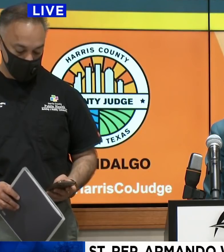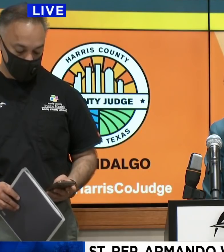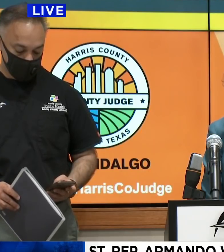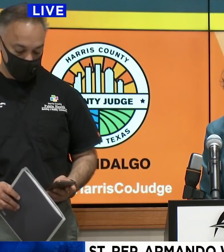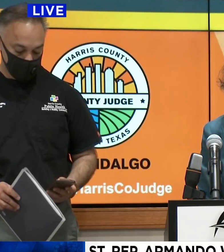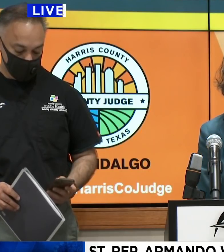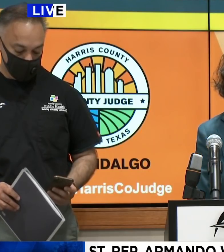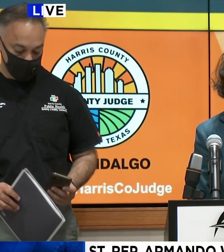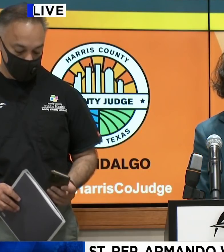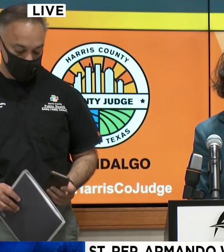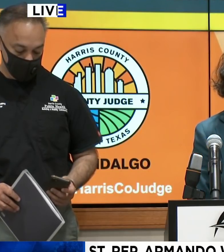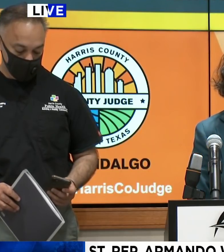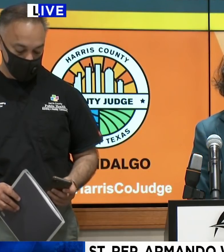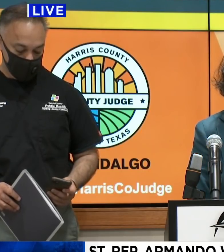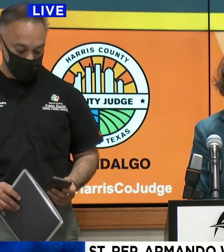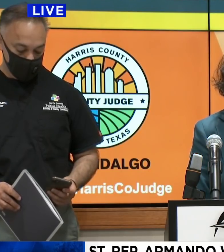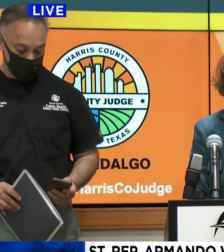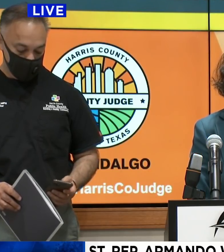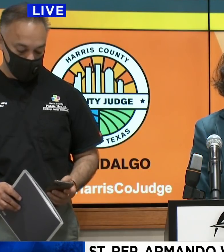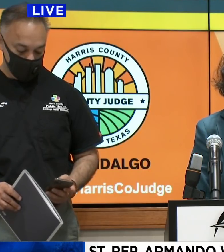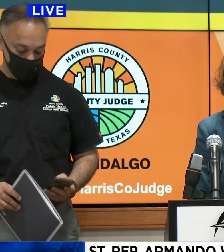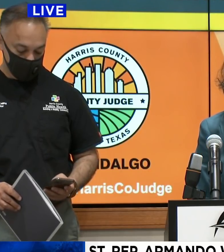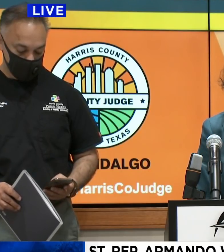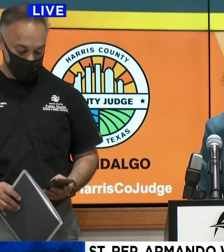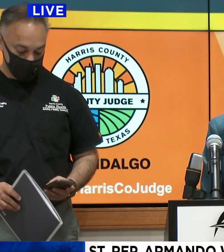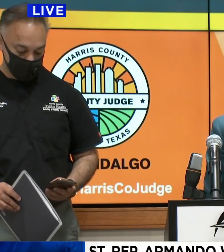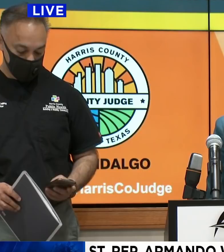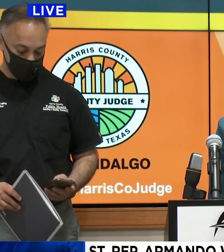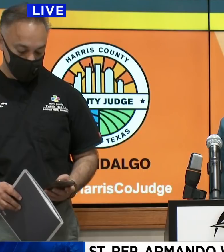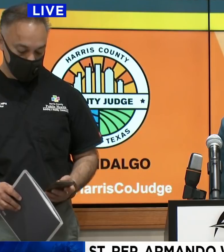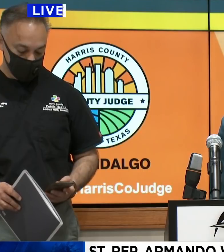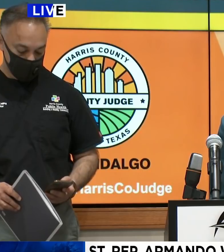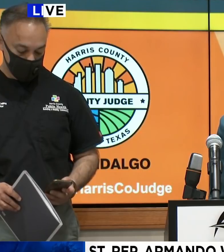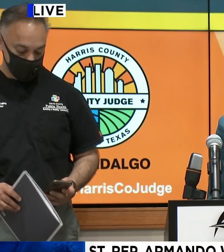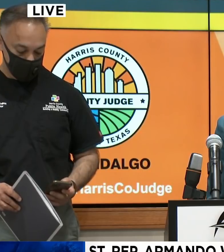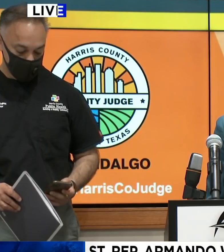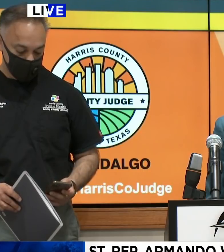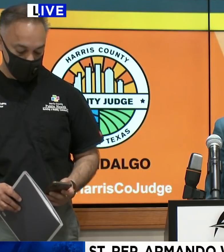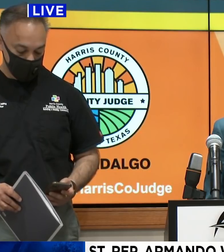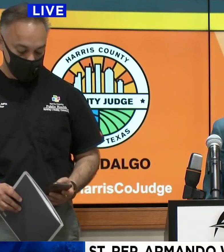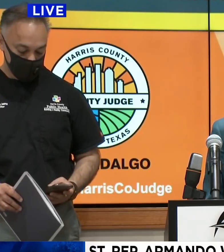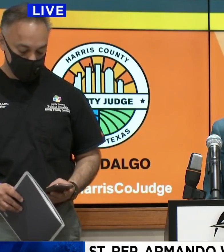move forward to reopening the Texas economy to reopening the Texas economy today. We know